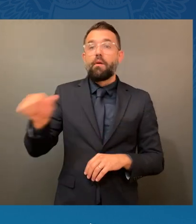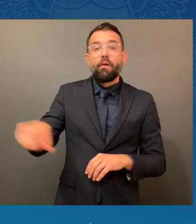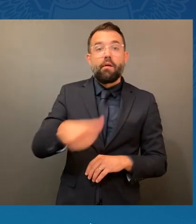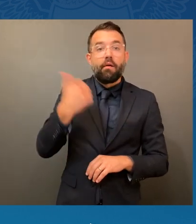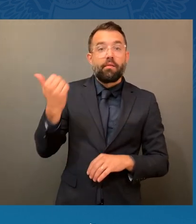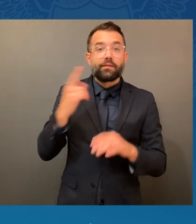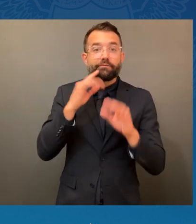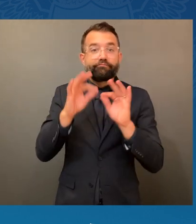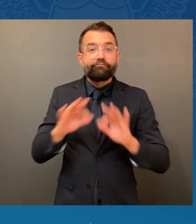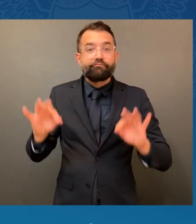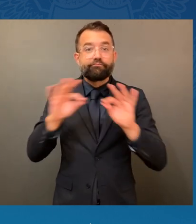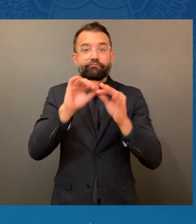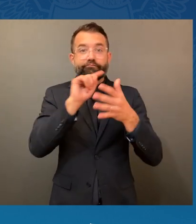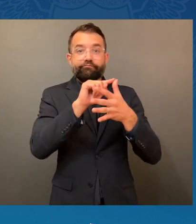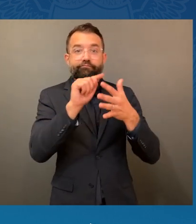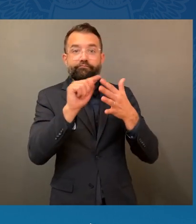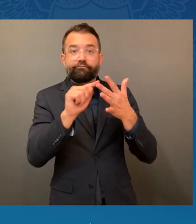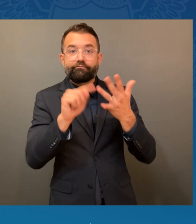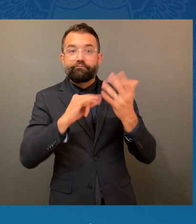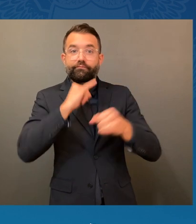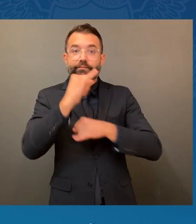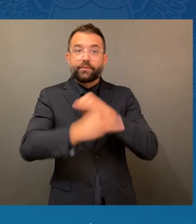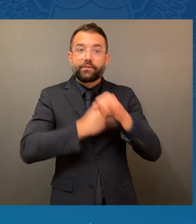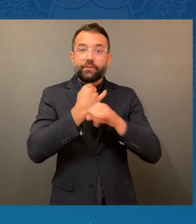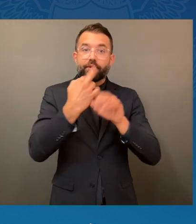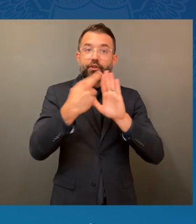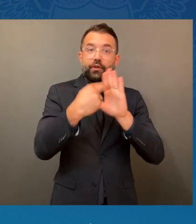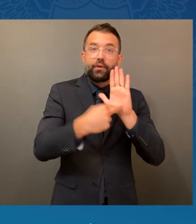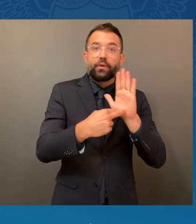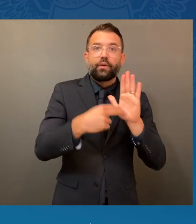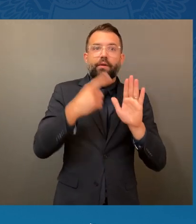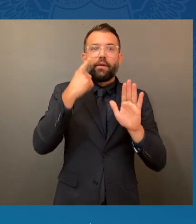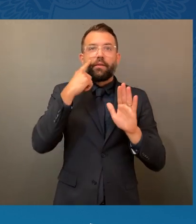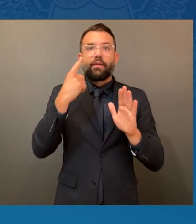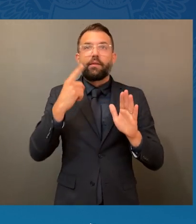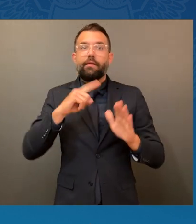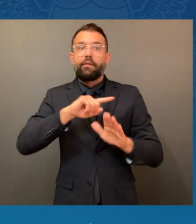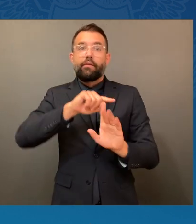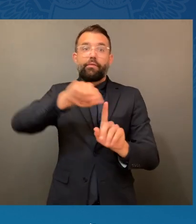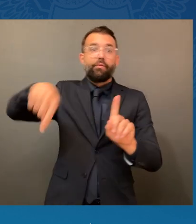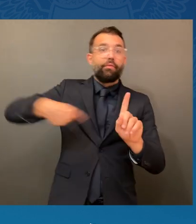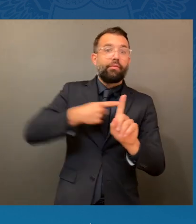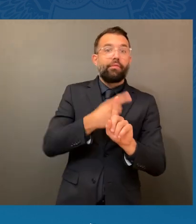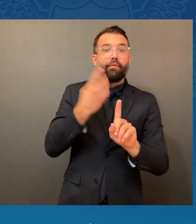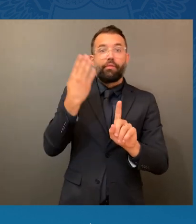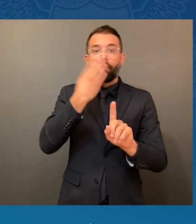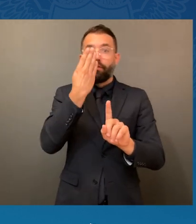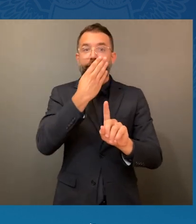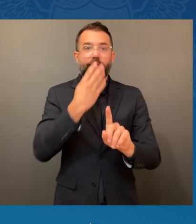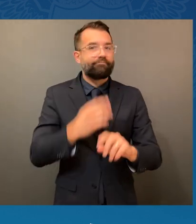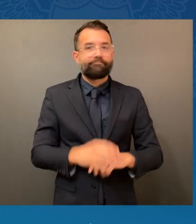China has challenged the freedom of the seas. China has flexed its military and economic